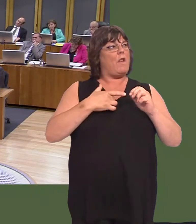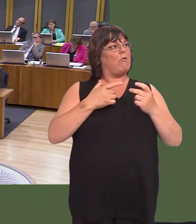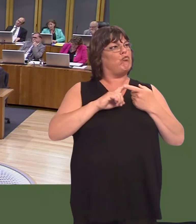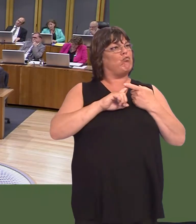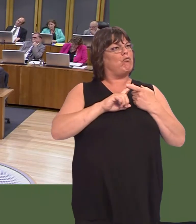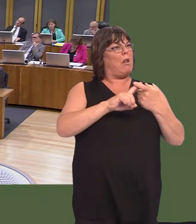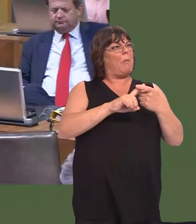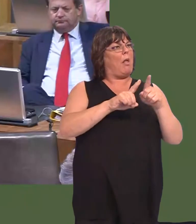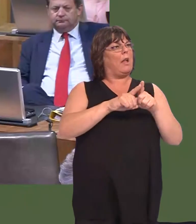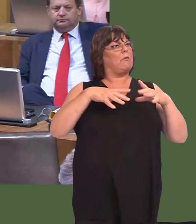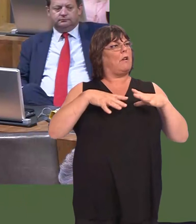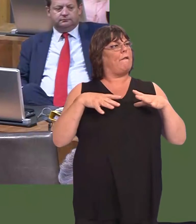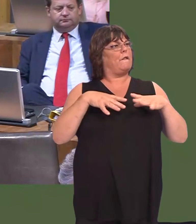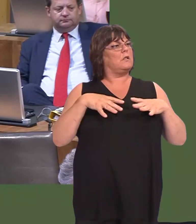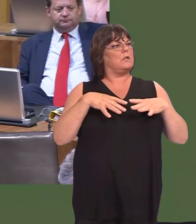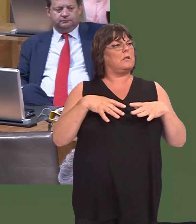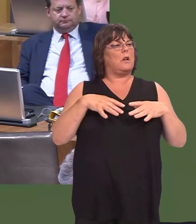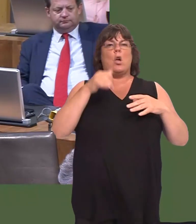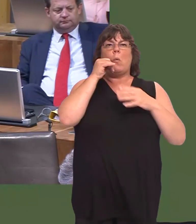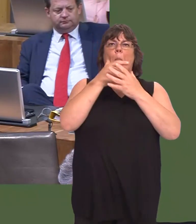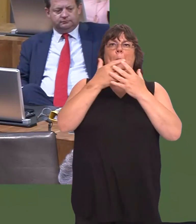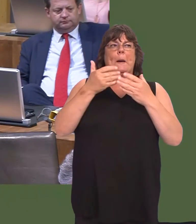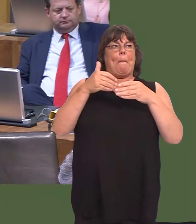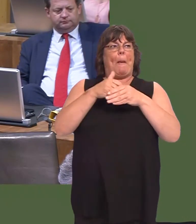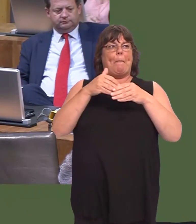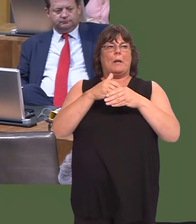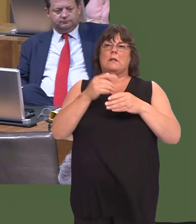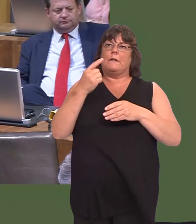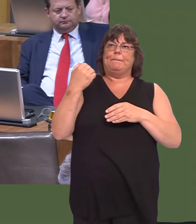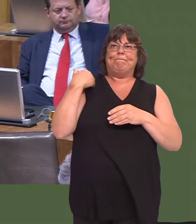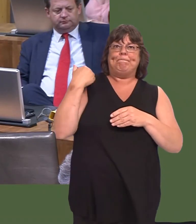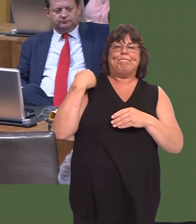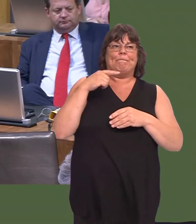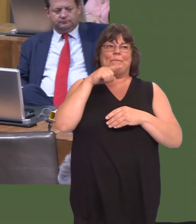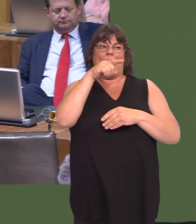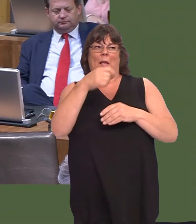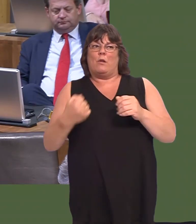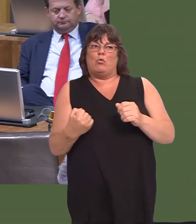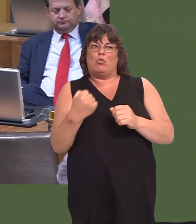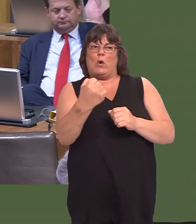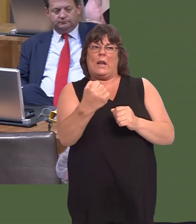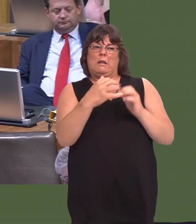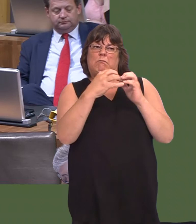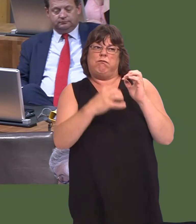There are many occasions where Members have drawn attention to a breakdown in that service over the years.